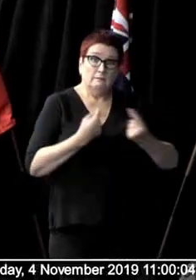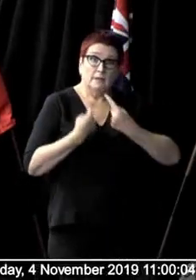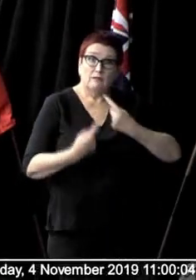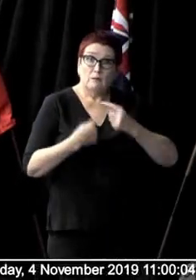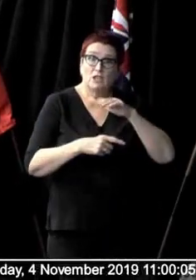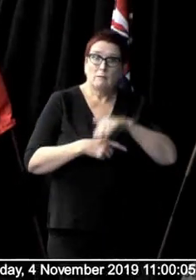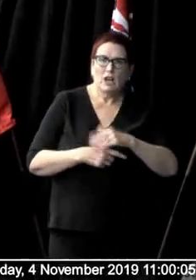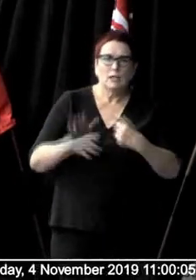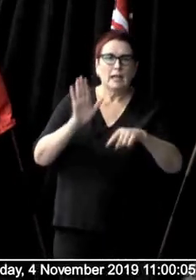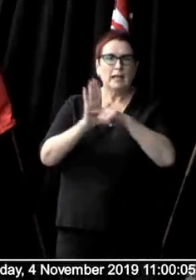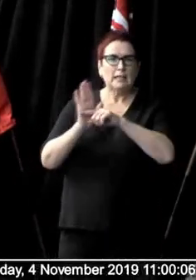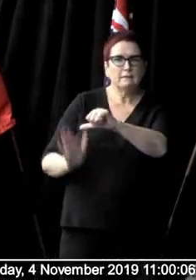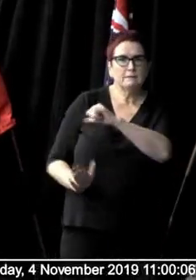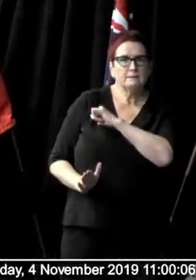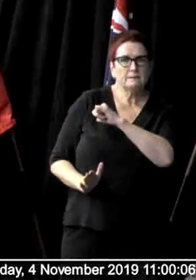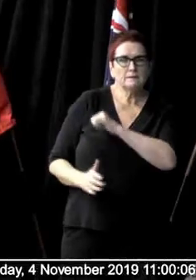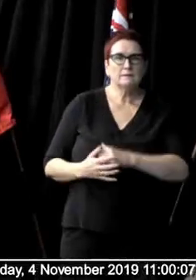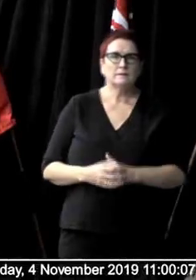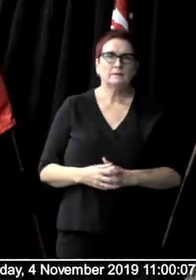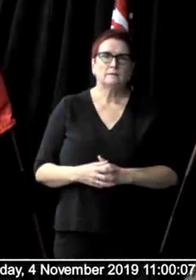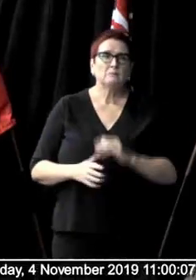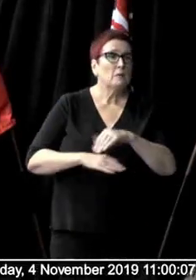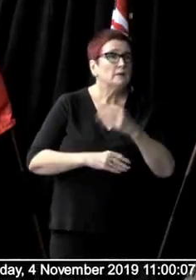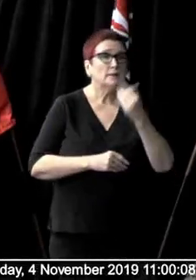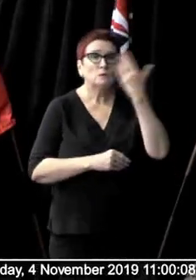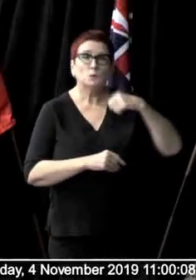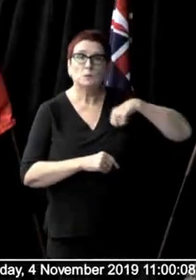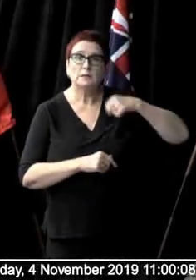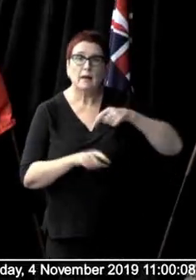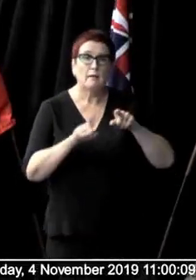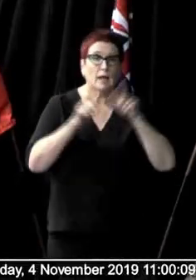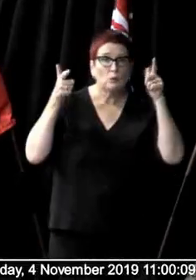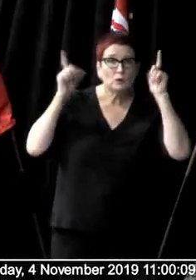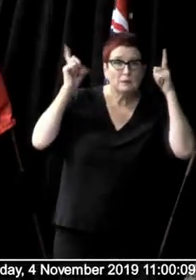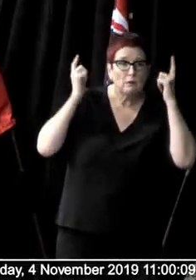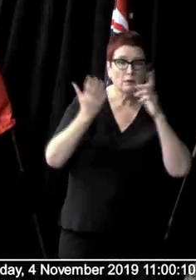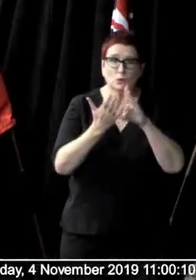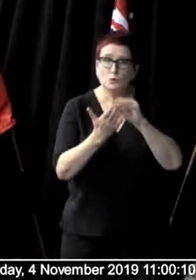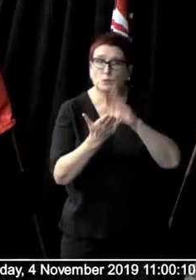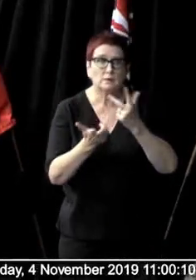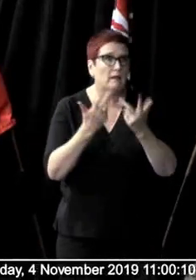perceptions of some school staff, principals, students and parents, and how